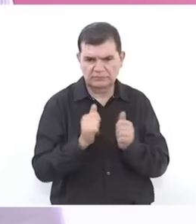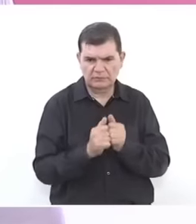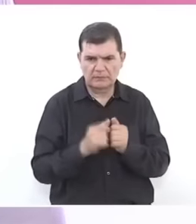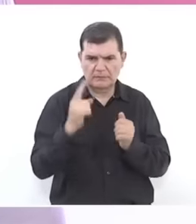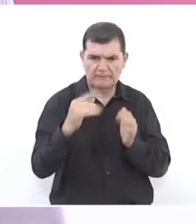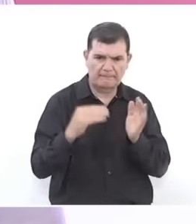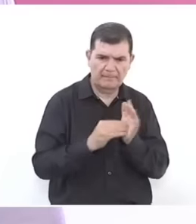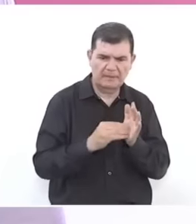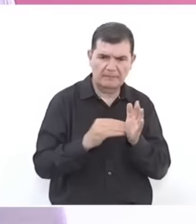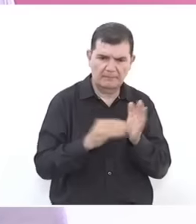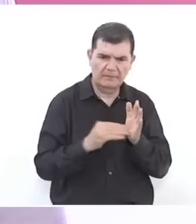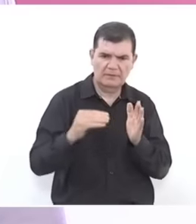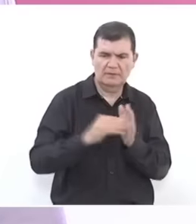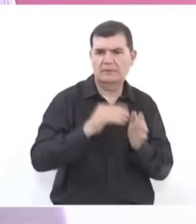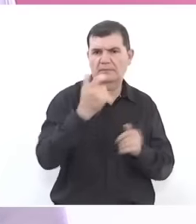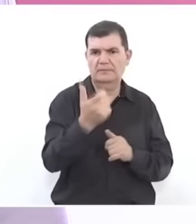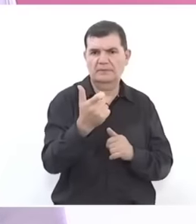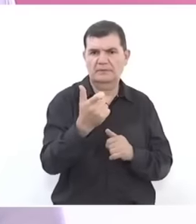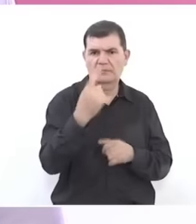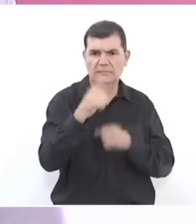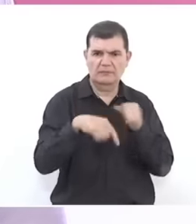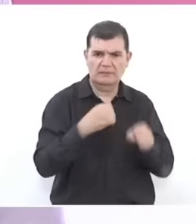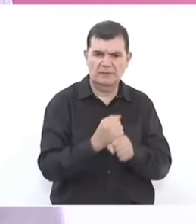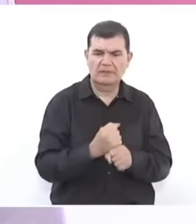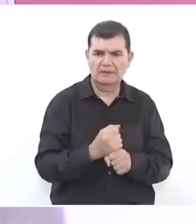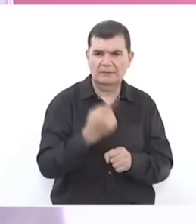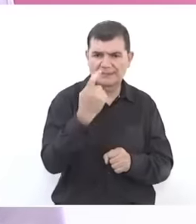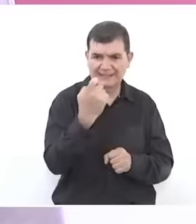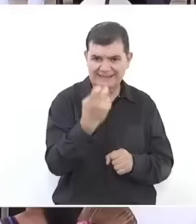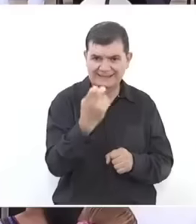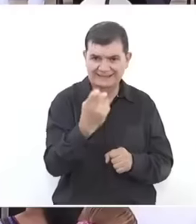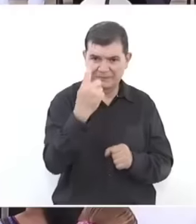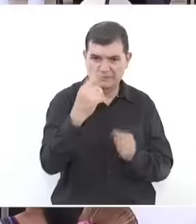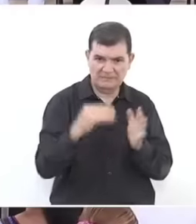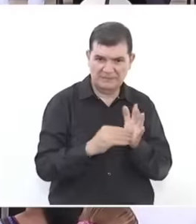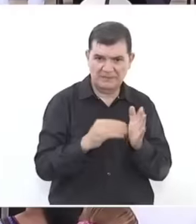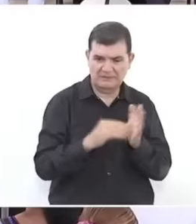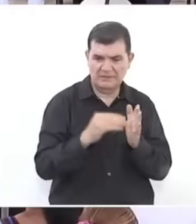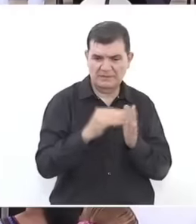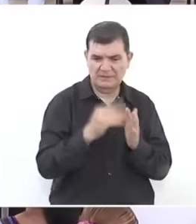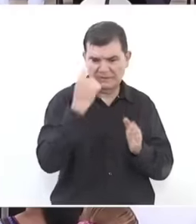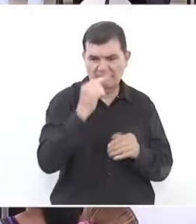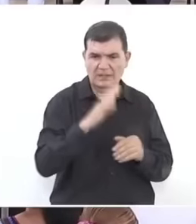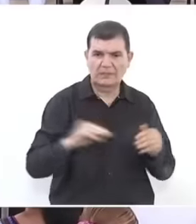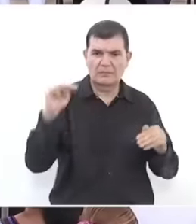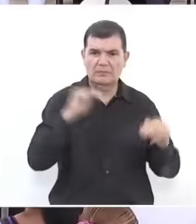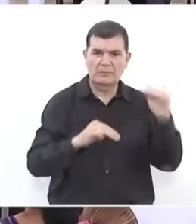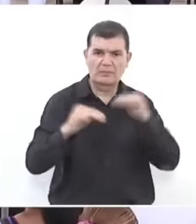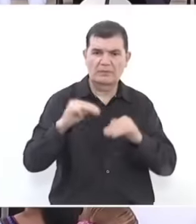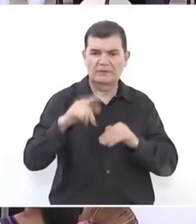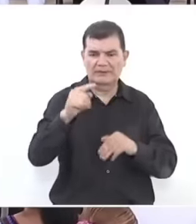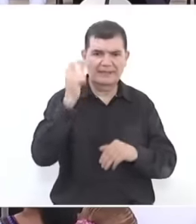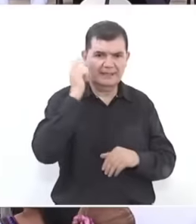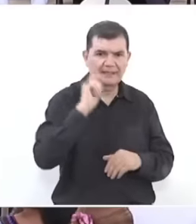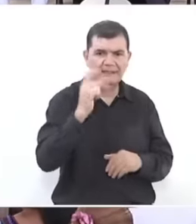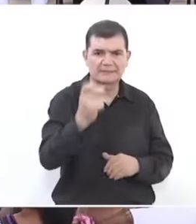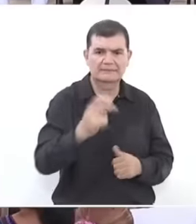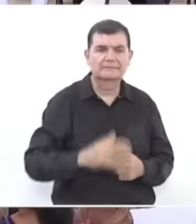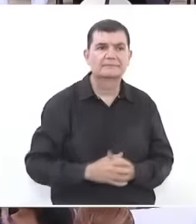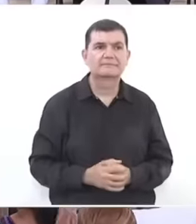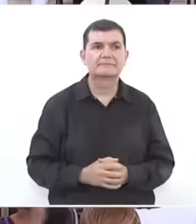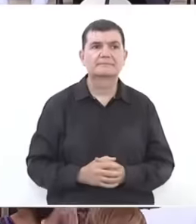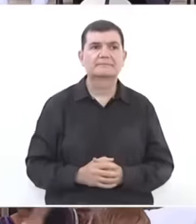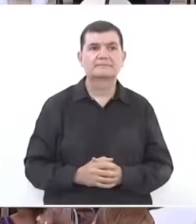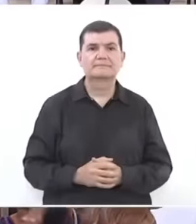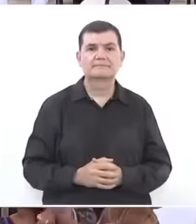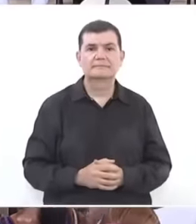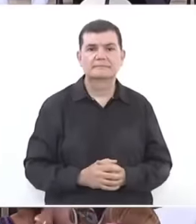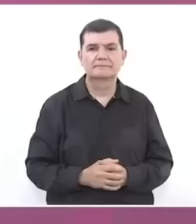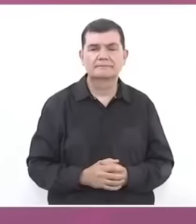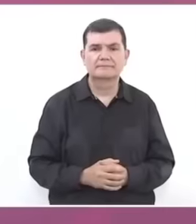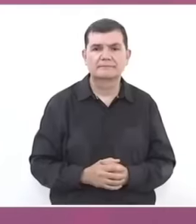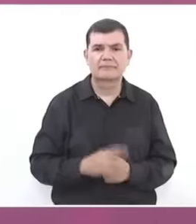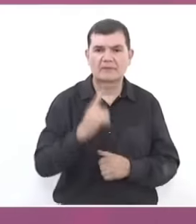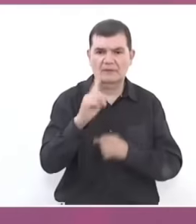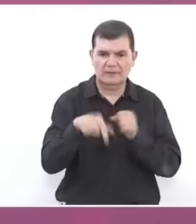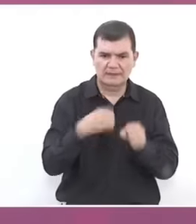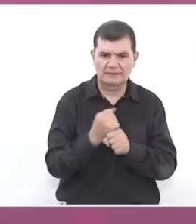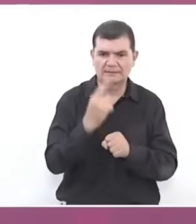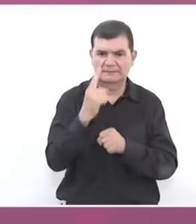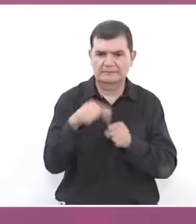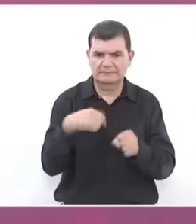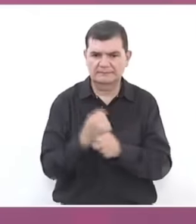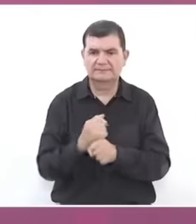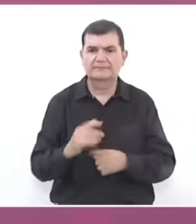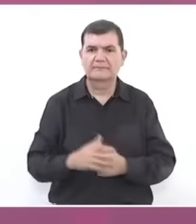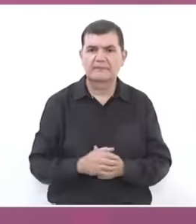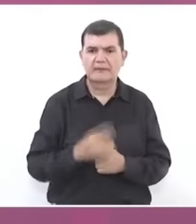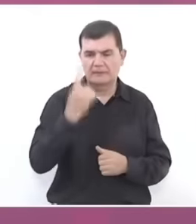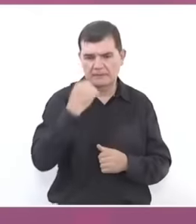million pesos a year, those 1,000 million are for the mountains of Guerrero every year for roads